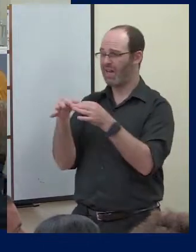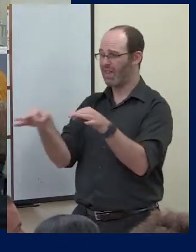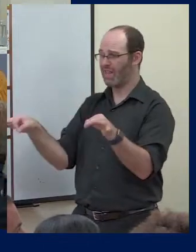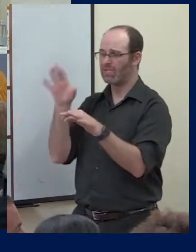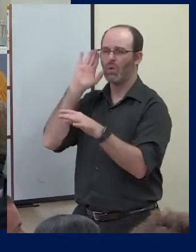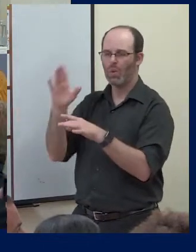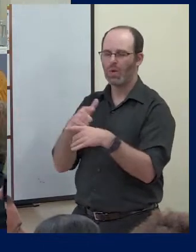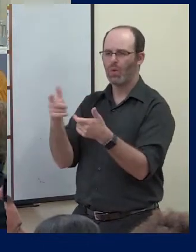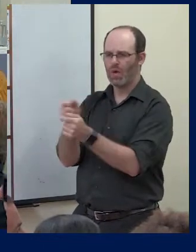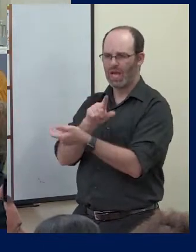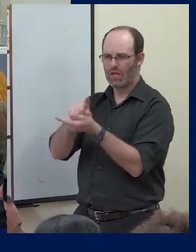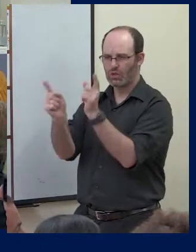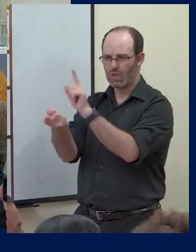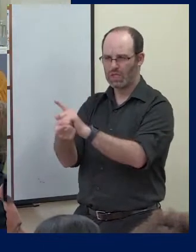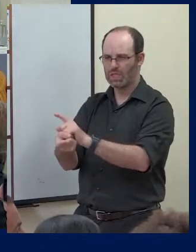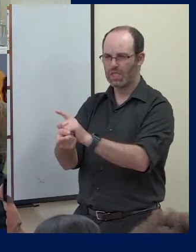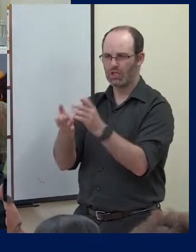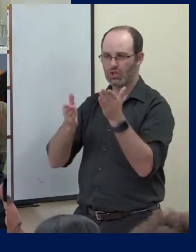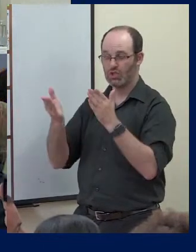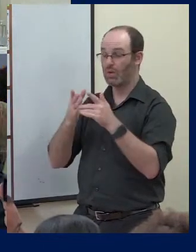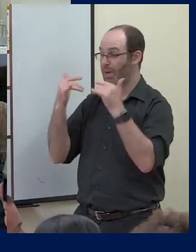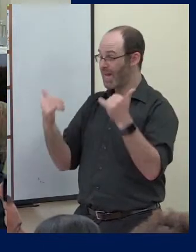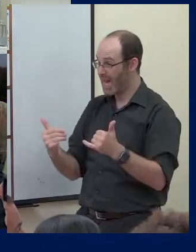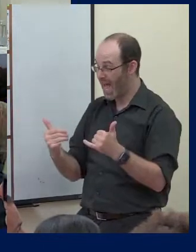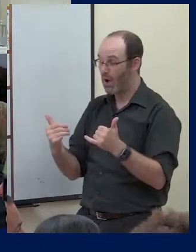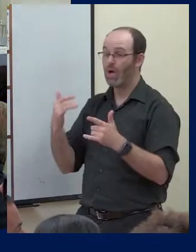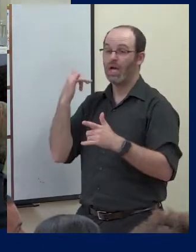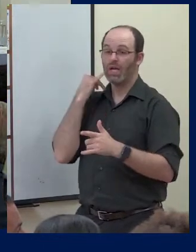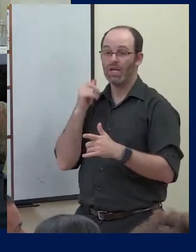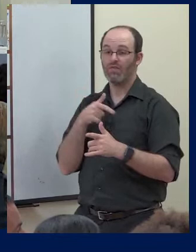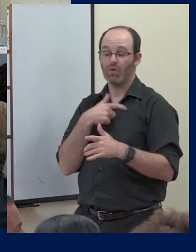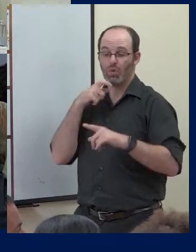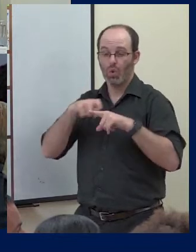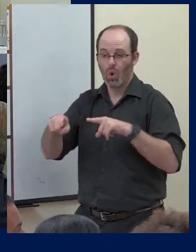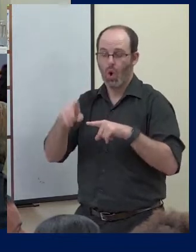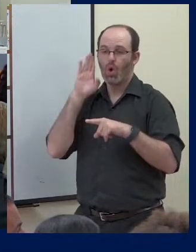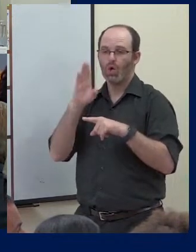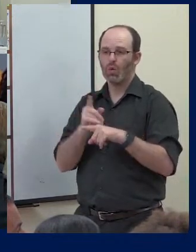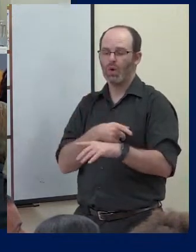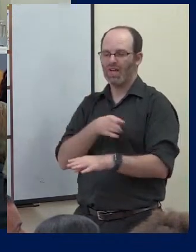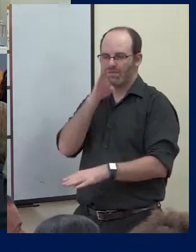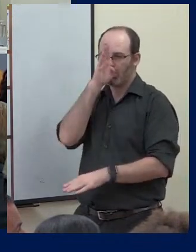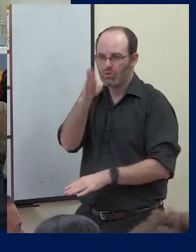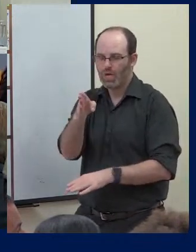services but if you call you get someone who speaks to you or text with you or chat with